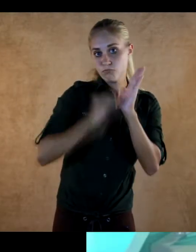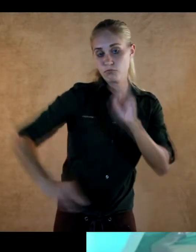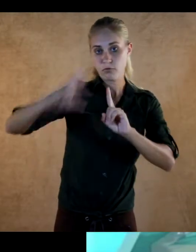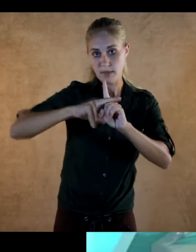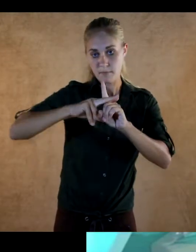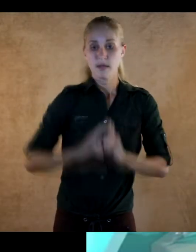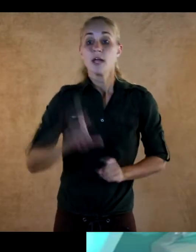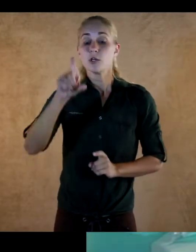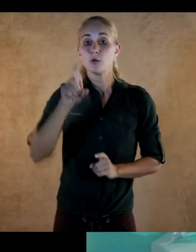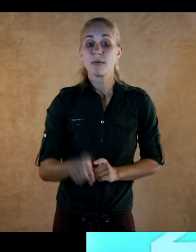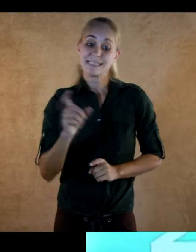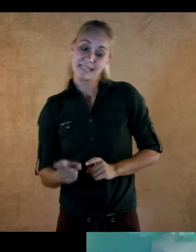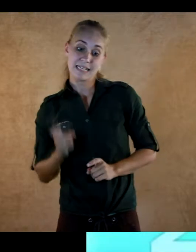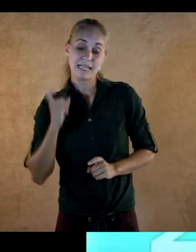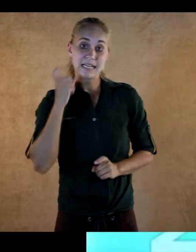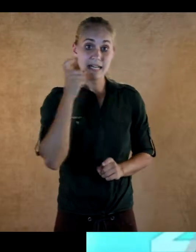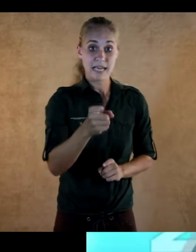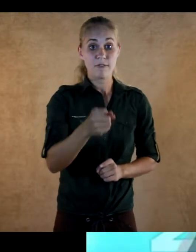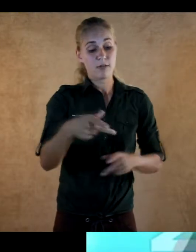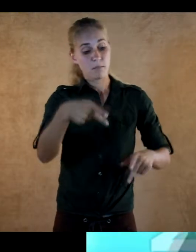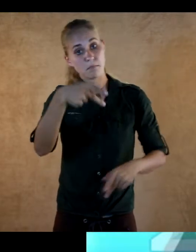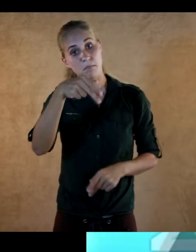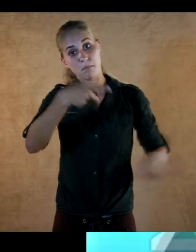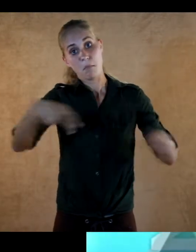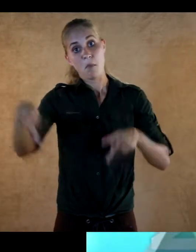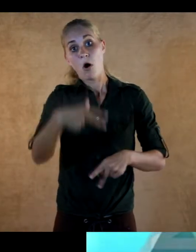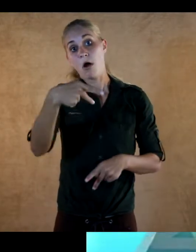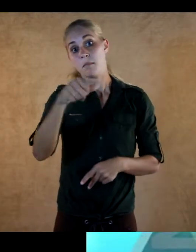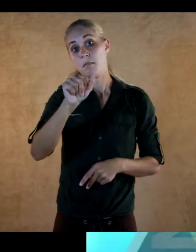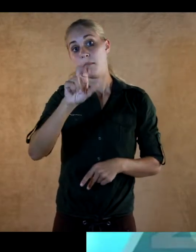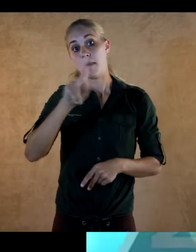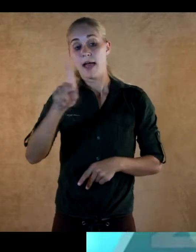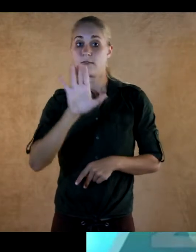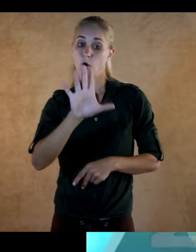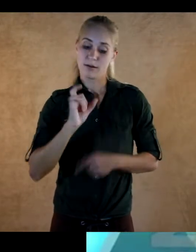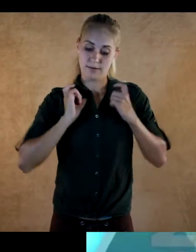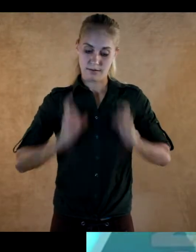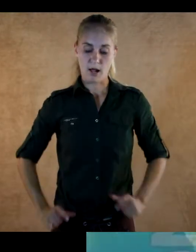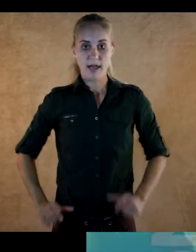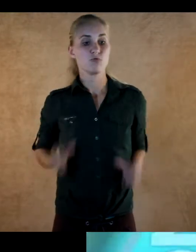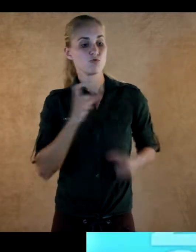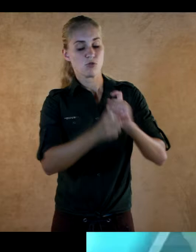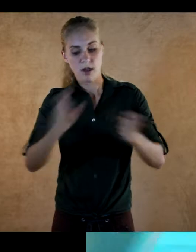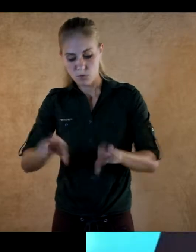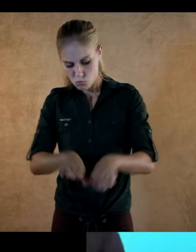You must put a Transformation Kit and a Party Pack into the hands of your guests. Let them open it up and let them go through the products and literature.